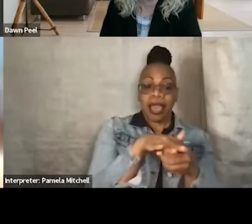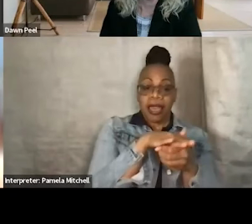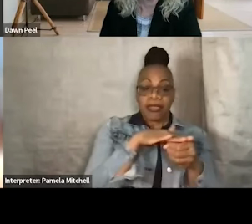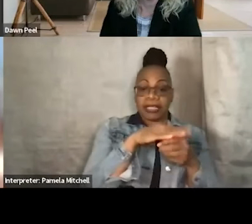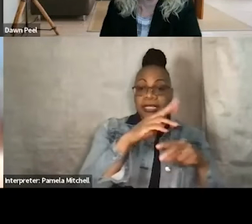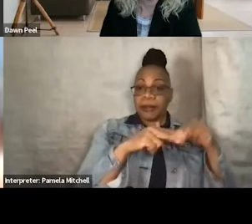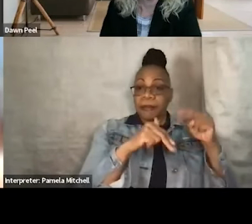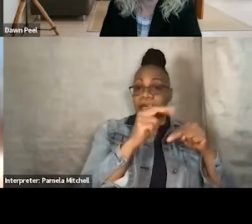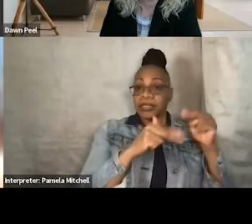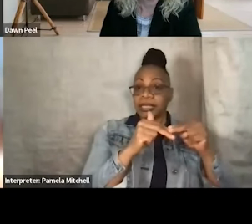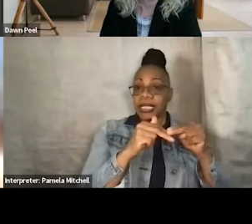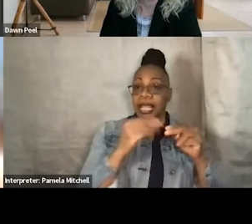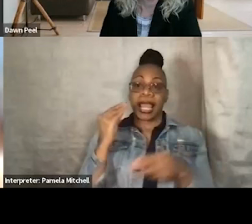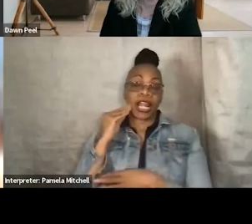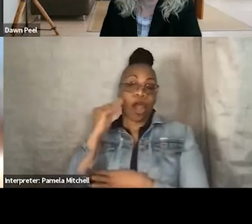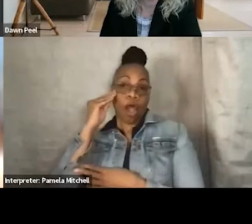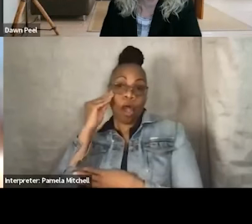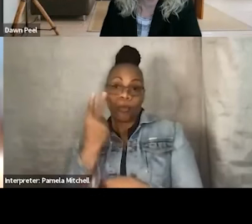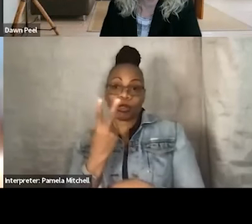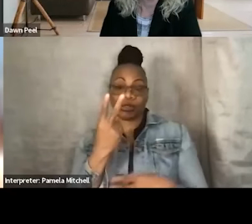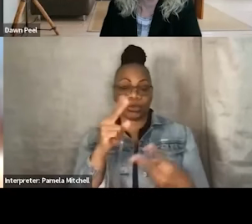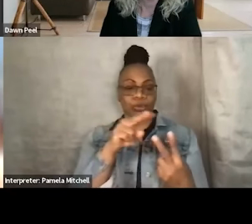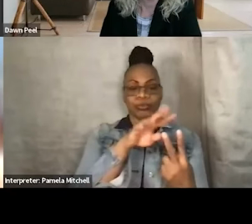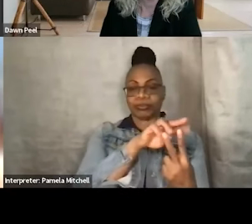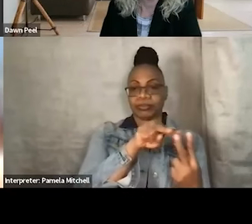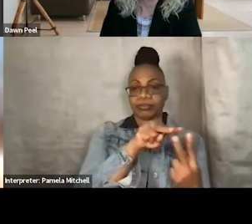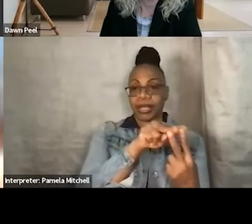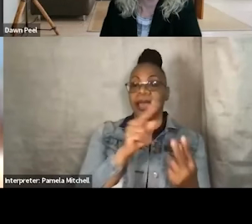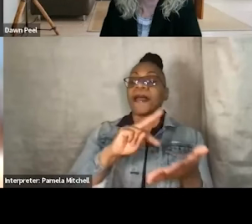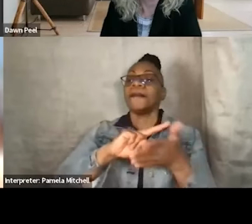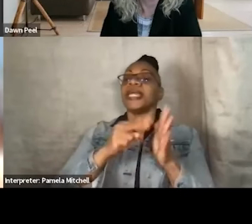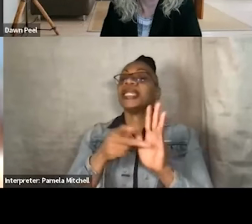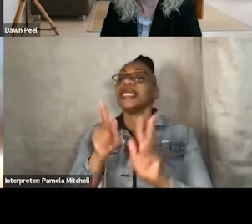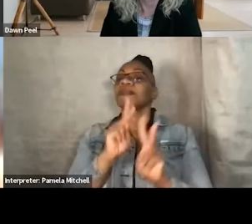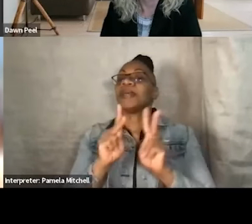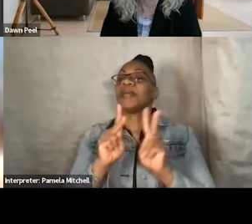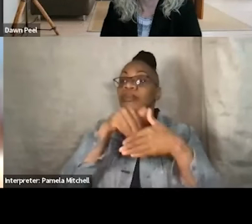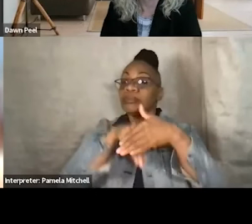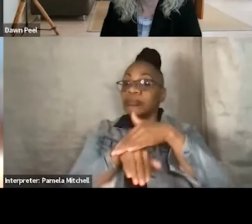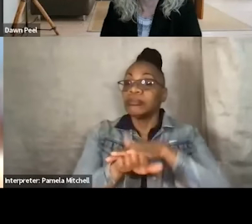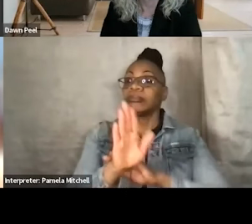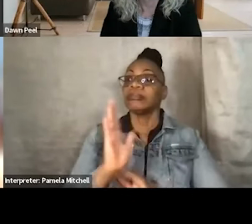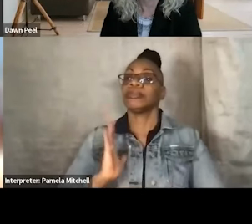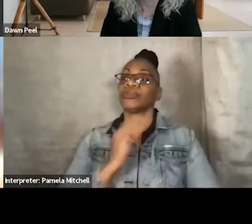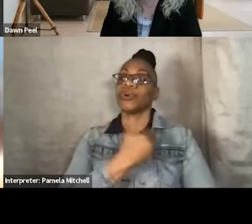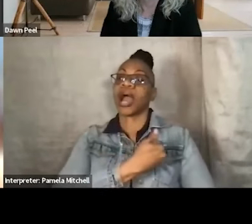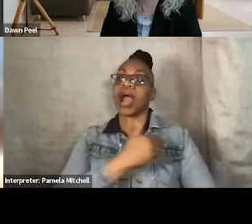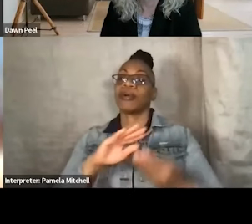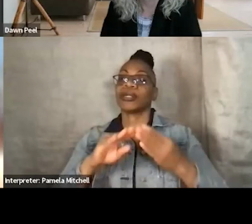Again, the facility being those that are walking into our community mental health centers,